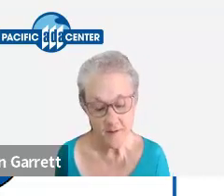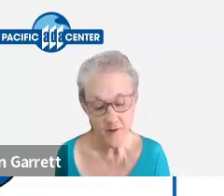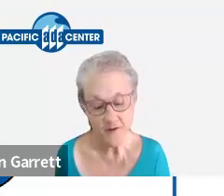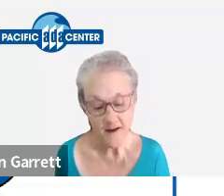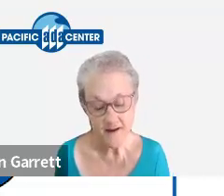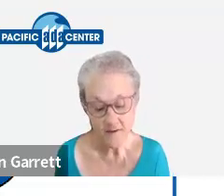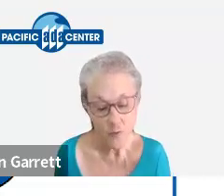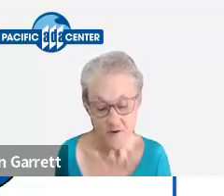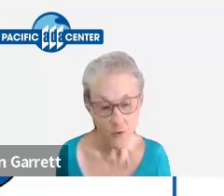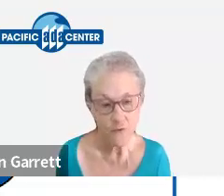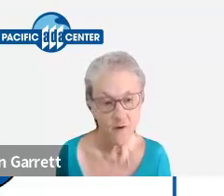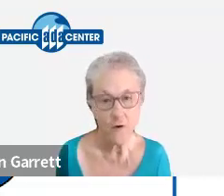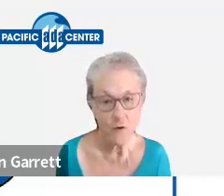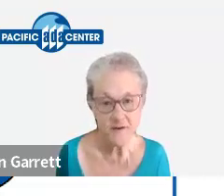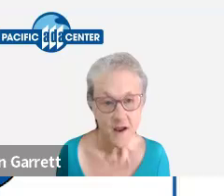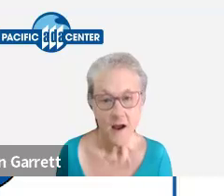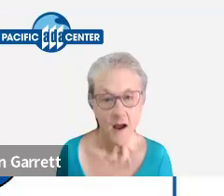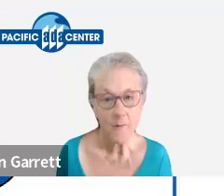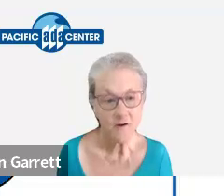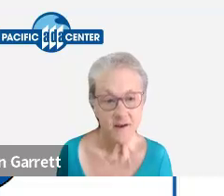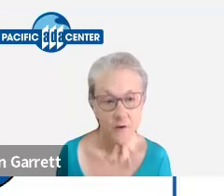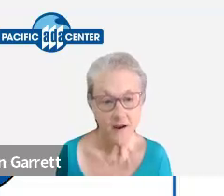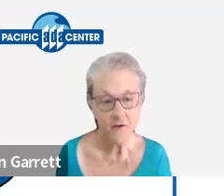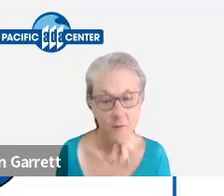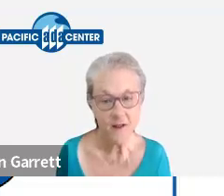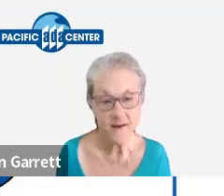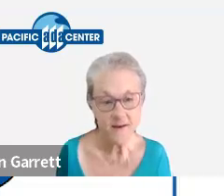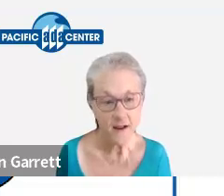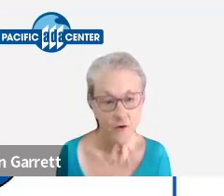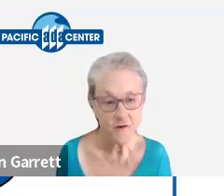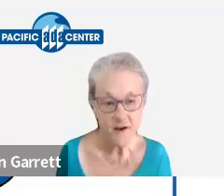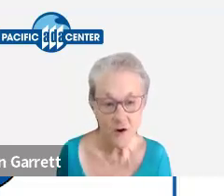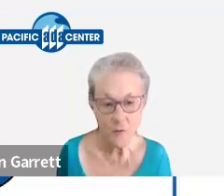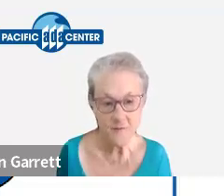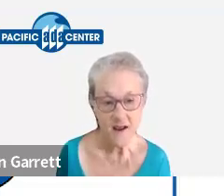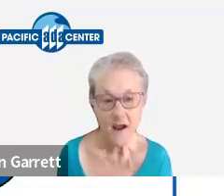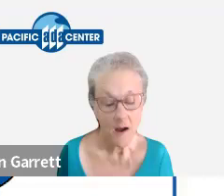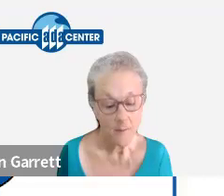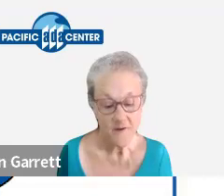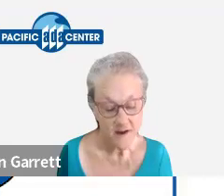disabilities and of course older adults are segregated to places like nursing homes,